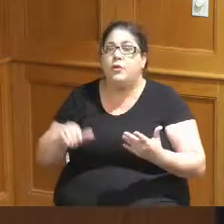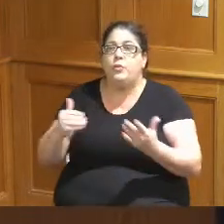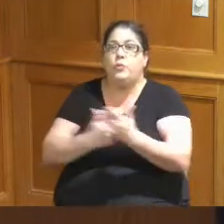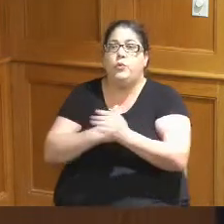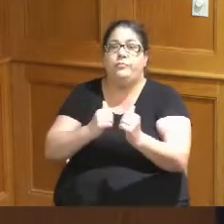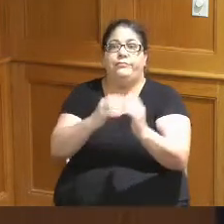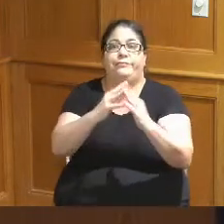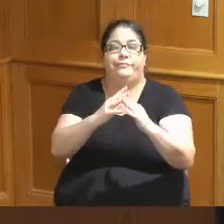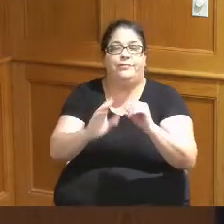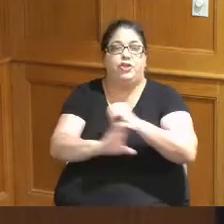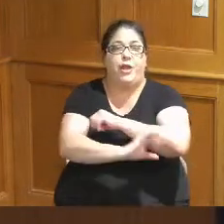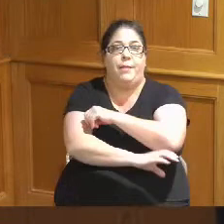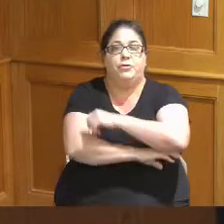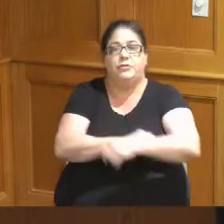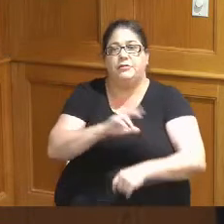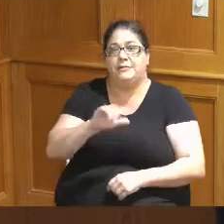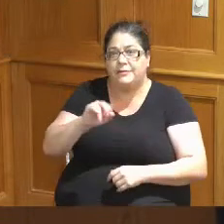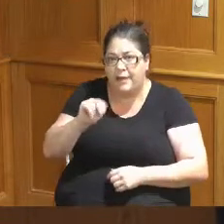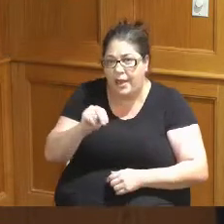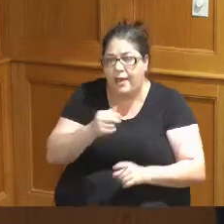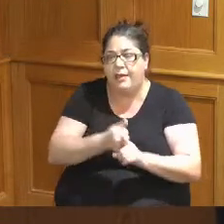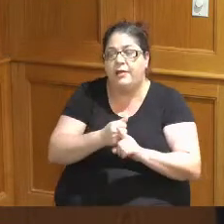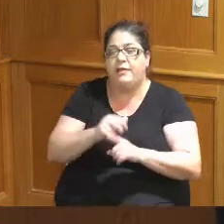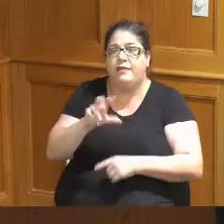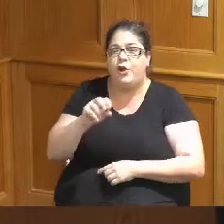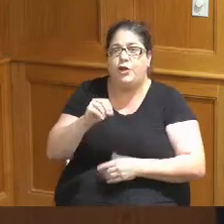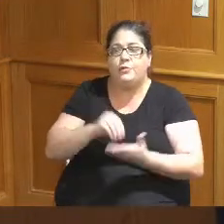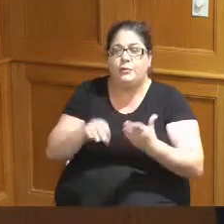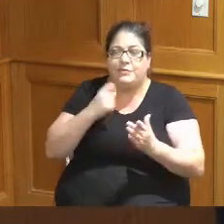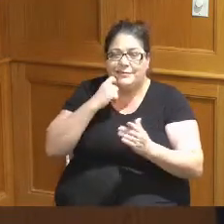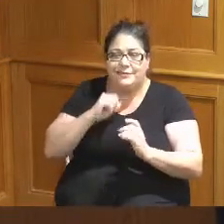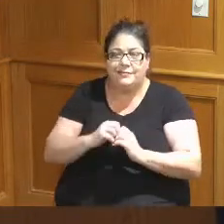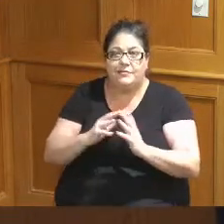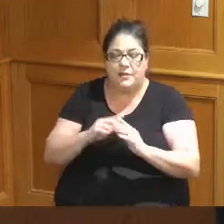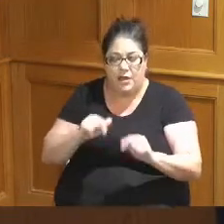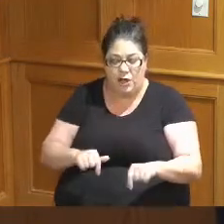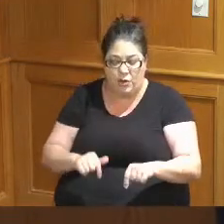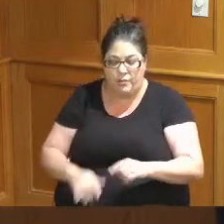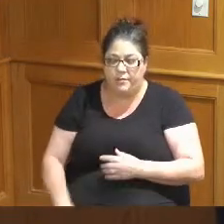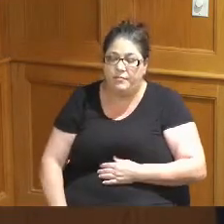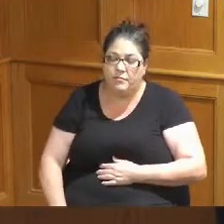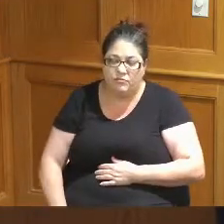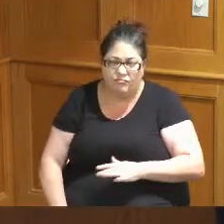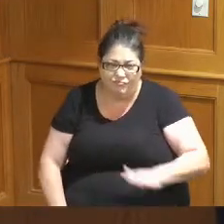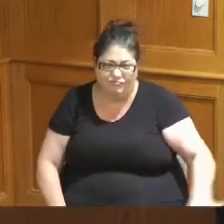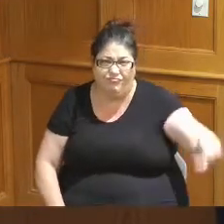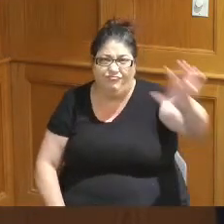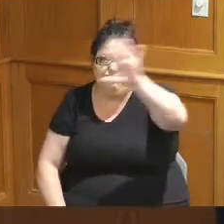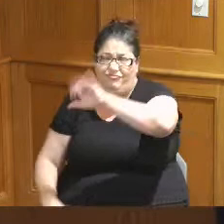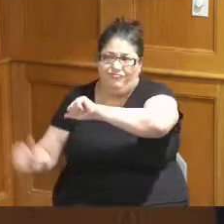Cincinnati with 30 students that just started here but they came from all over I think California